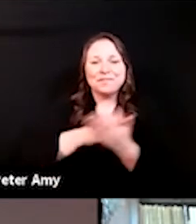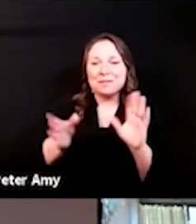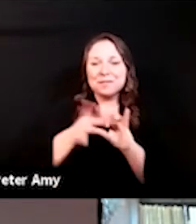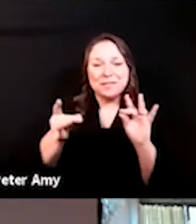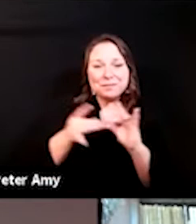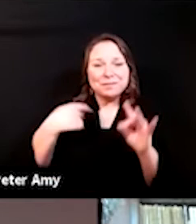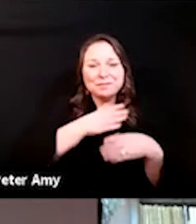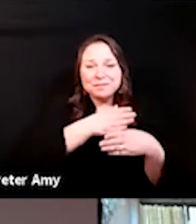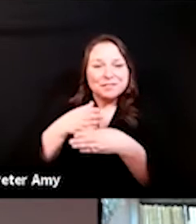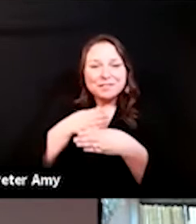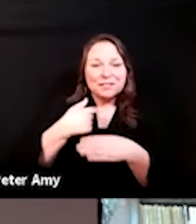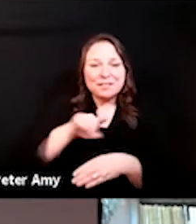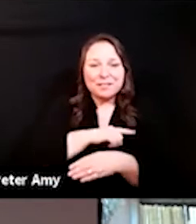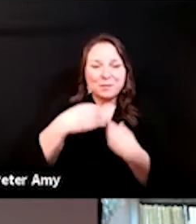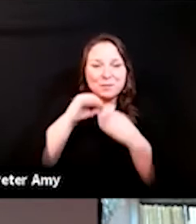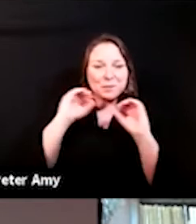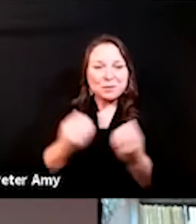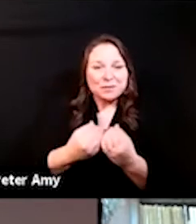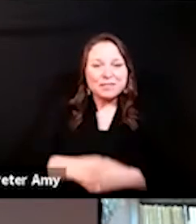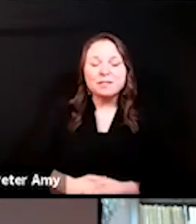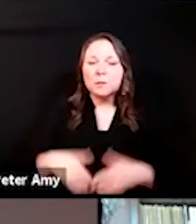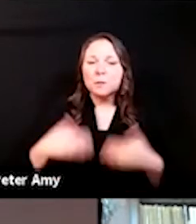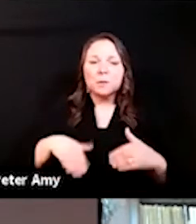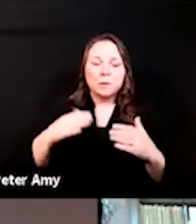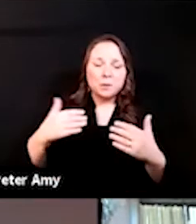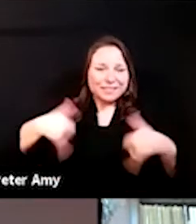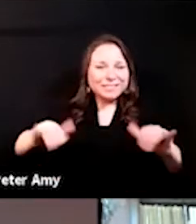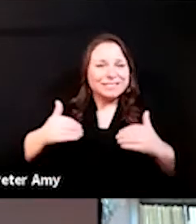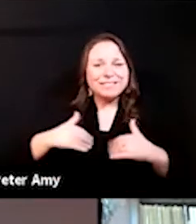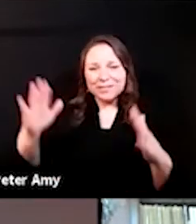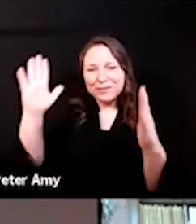SOME OF THE MESSAGES WE'RE SHARING AS AN ORGANIZATION.